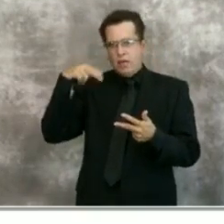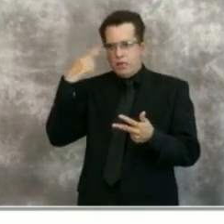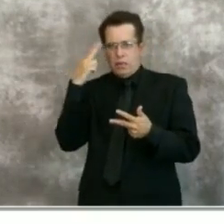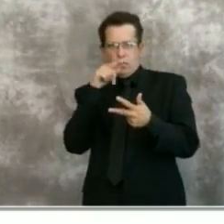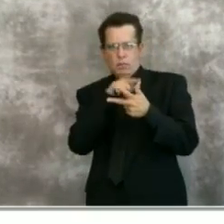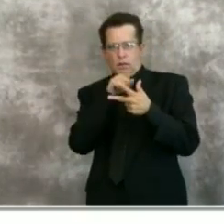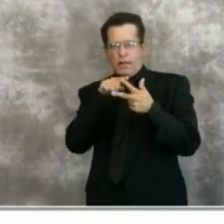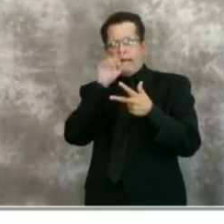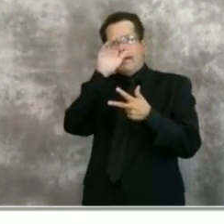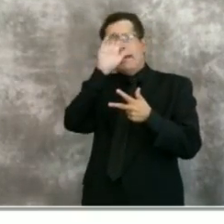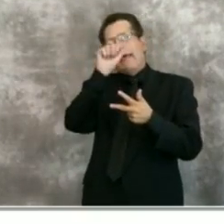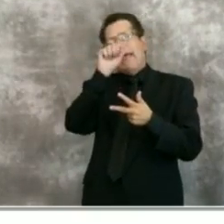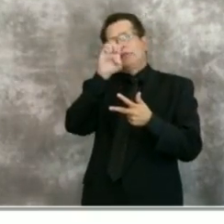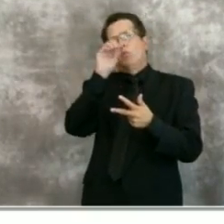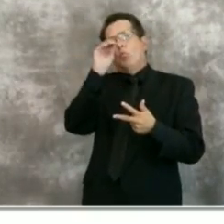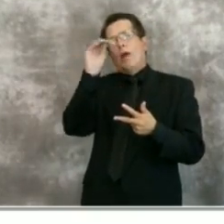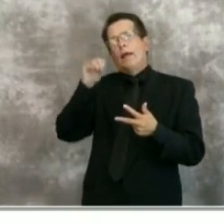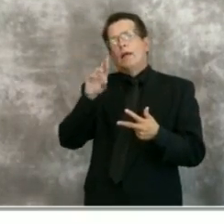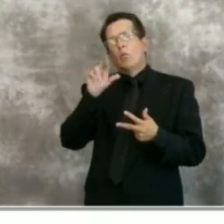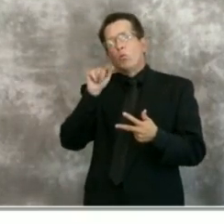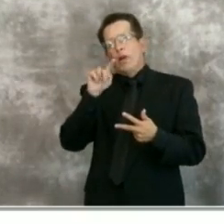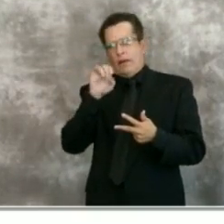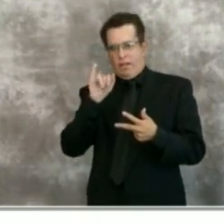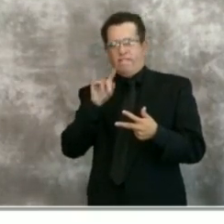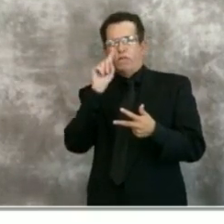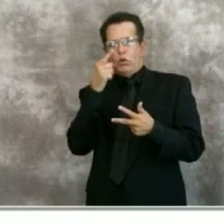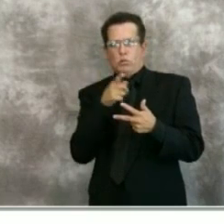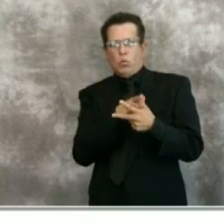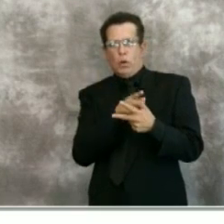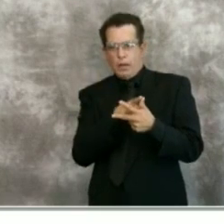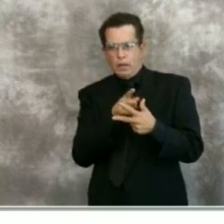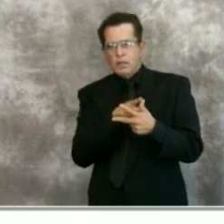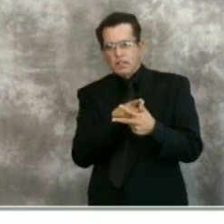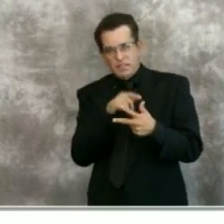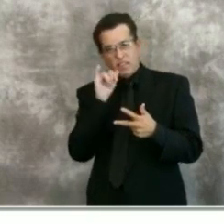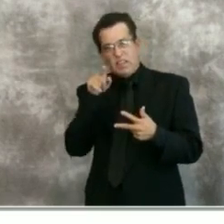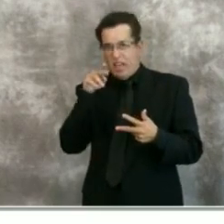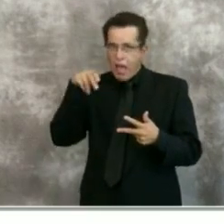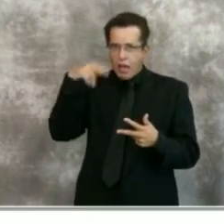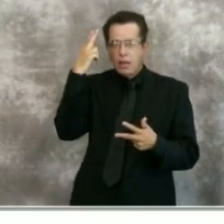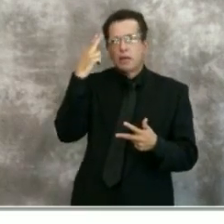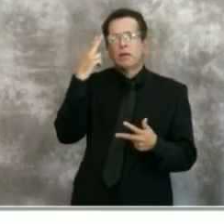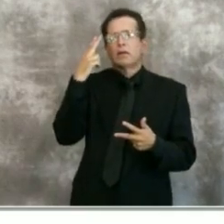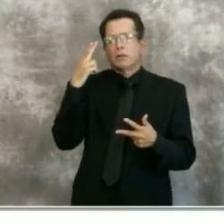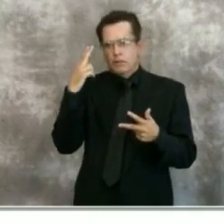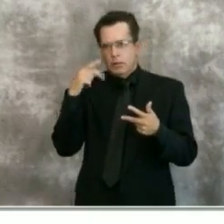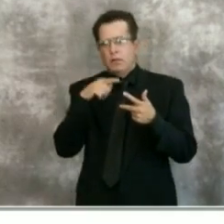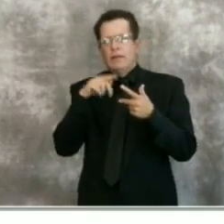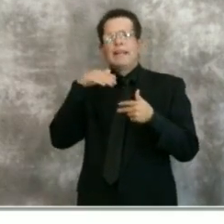TRIGGERS HERE THAT HAVE BEEN AT LEAST FOR THE 2 WEEKS. CASE